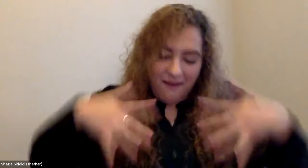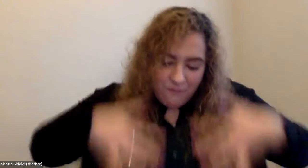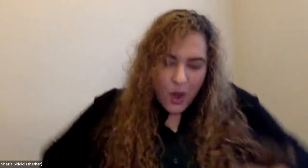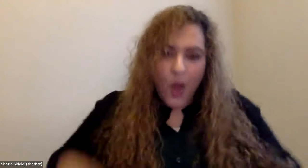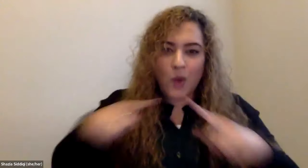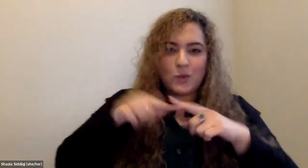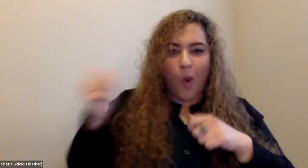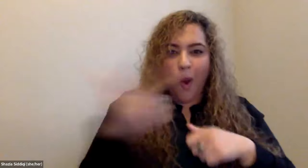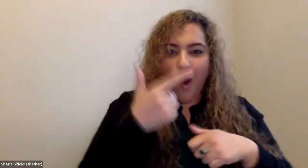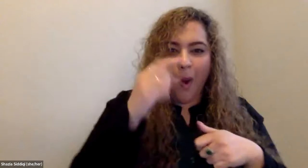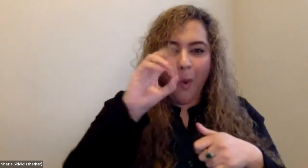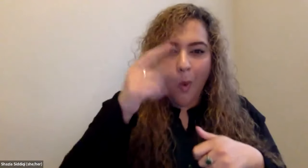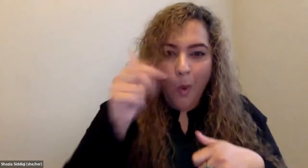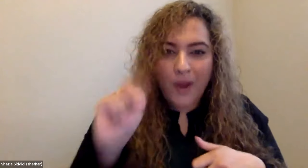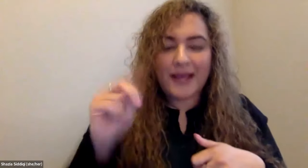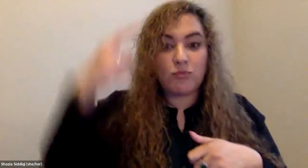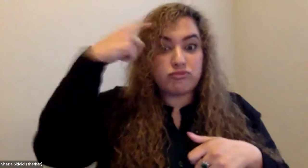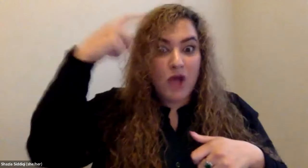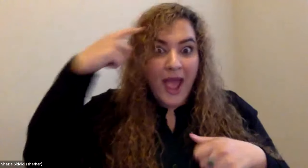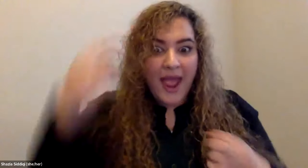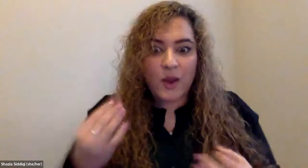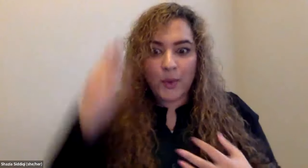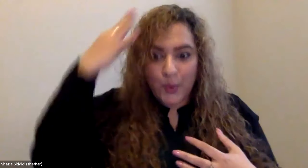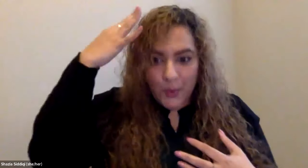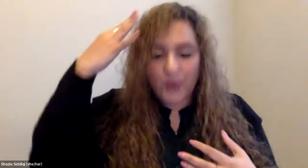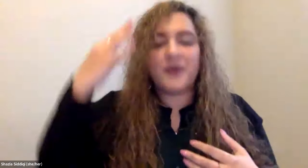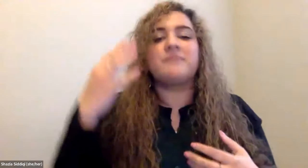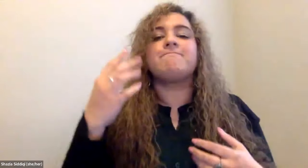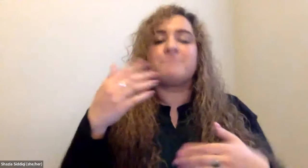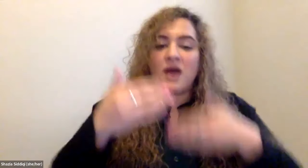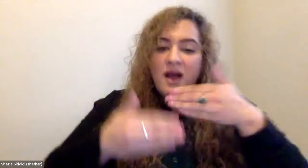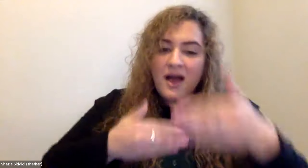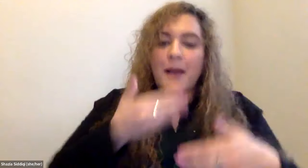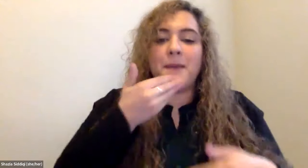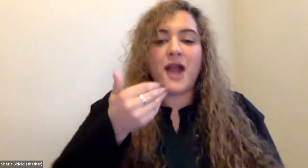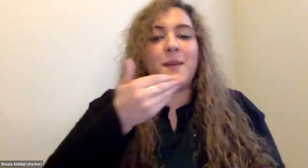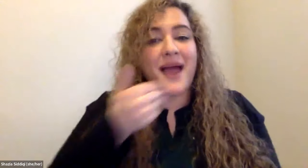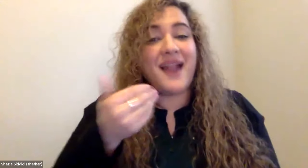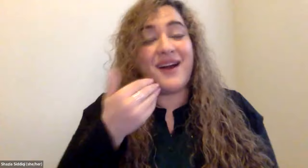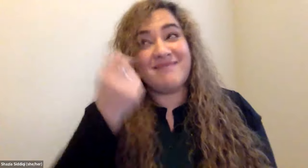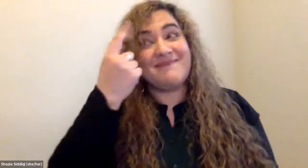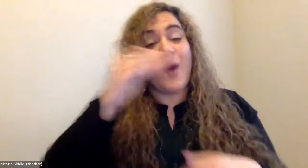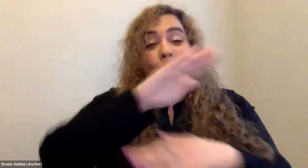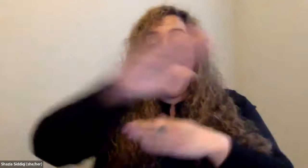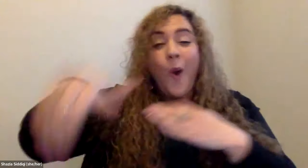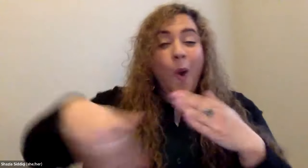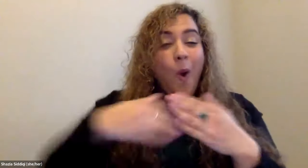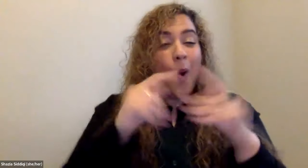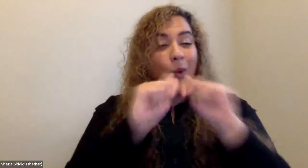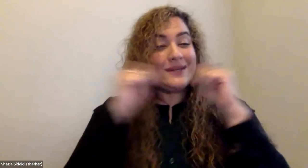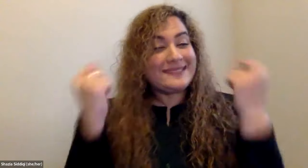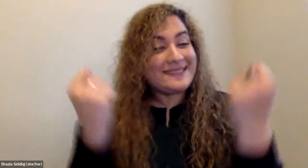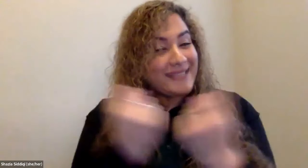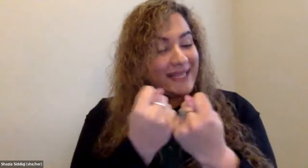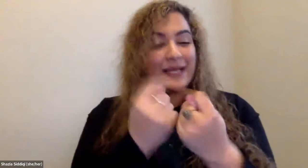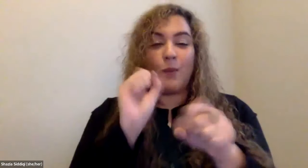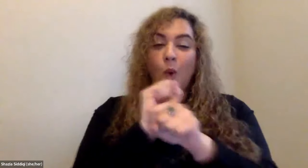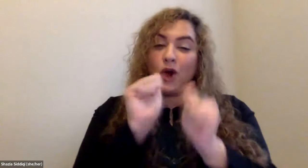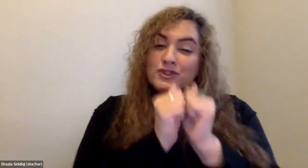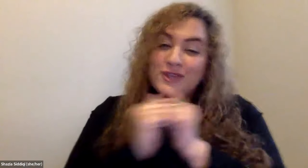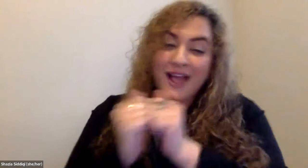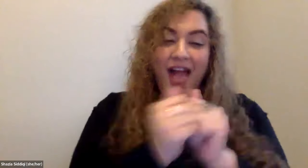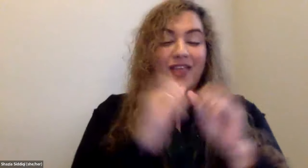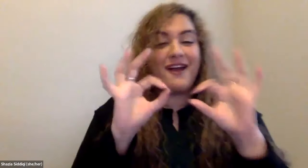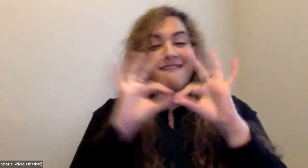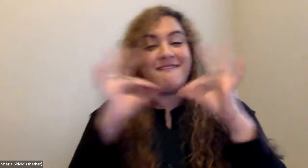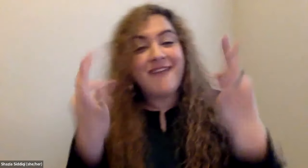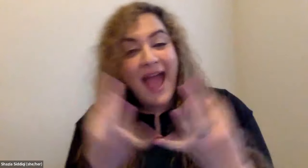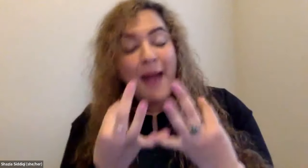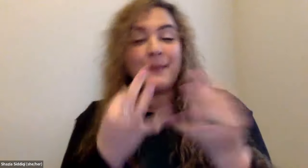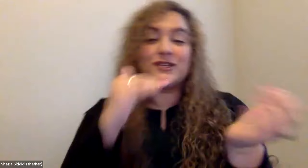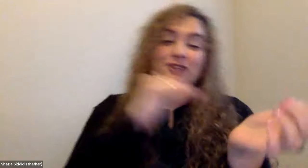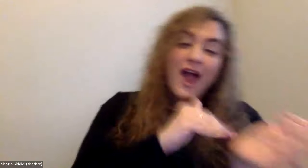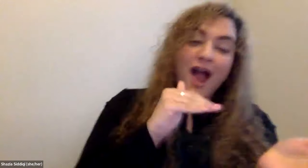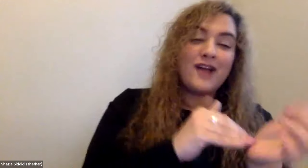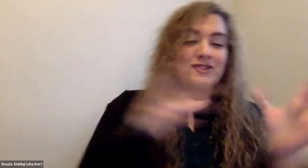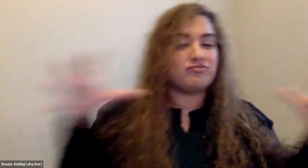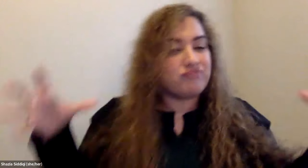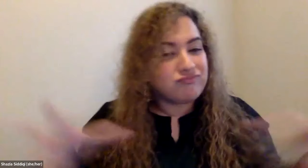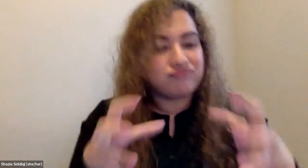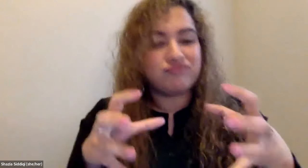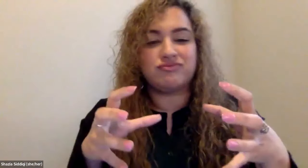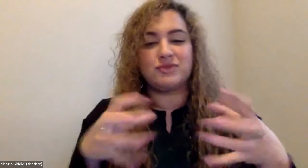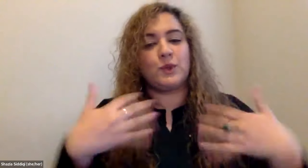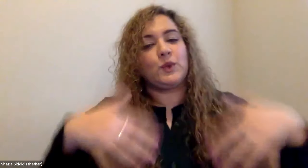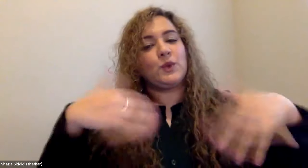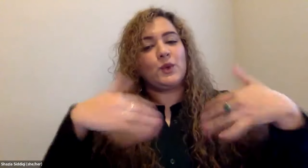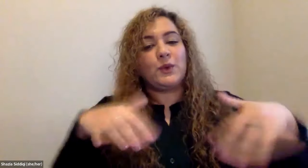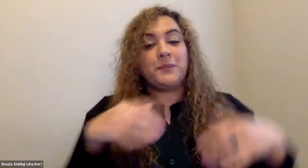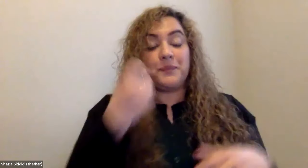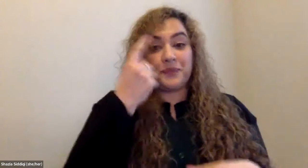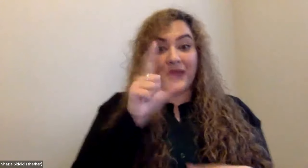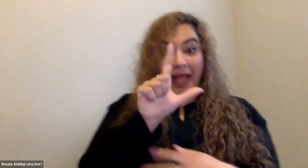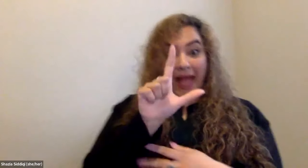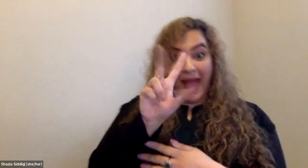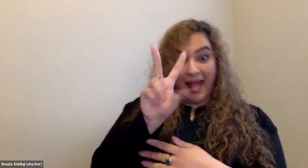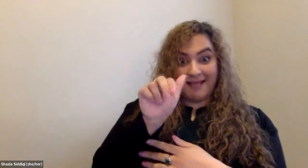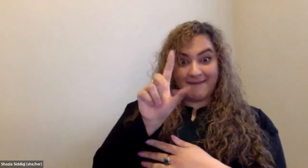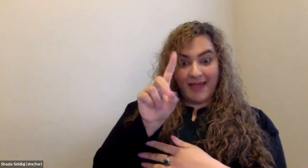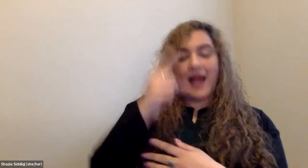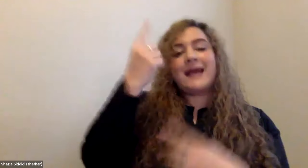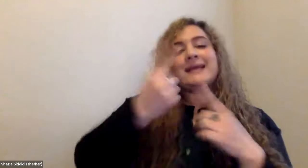Cristine Saunders: And so you have to make sure that the blood flow is getting to all of the oregon's, including the brain and he started to get better and better and there was a whole team that worked with him our family worked with him our doctors family doctors and his whole team work together.